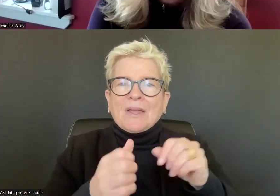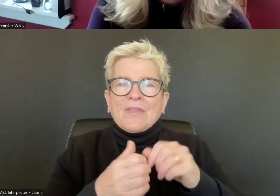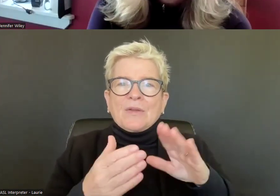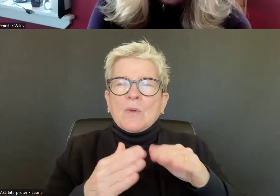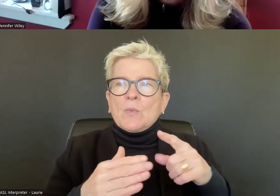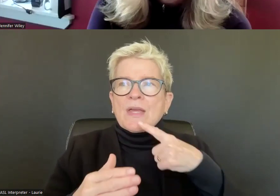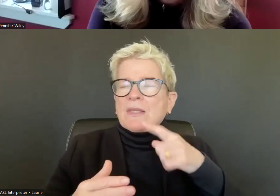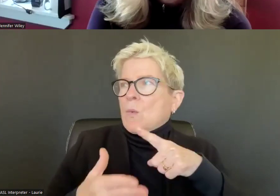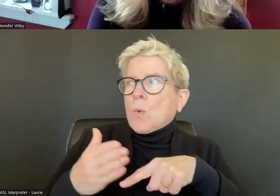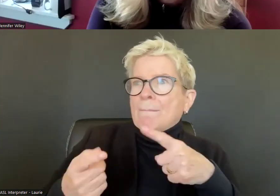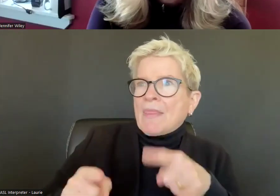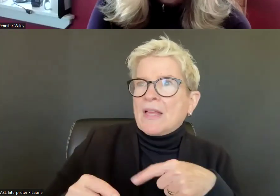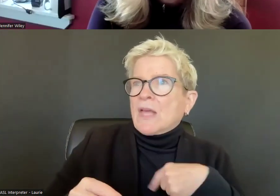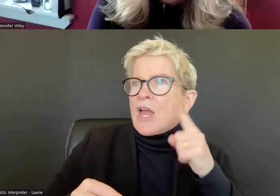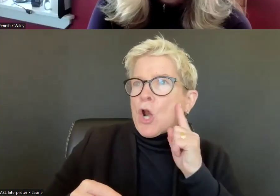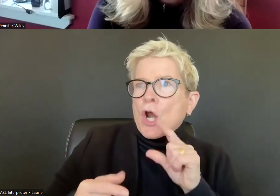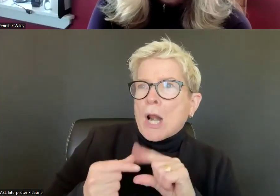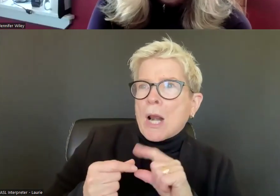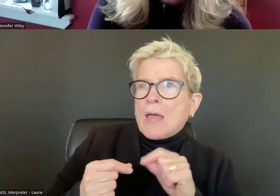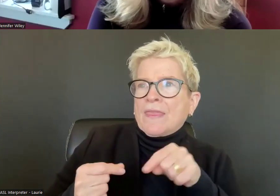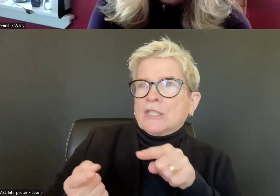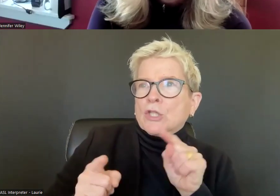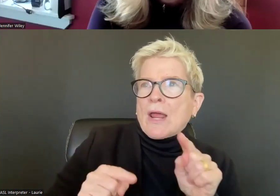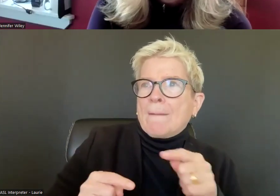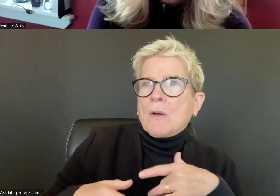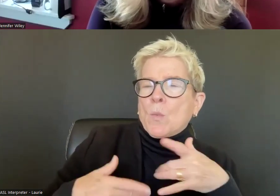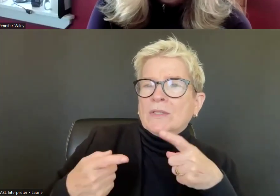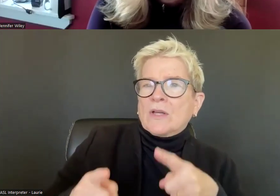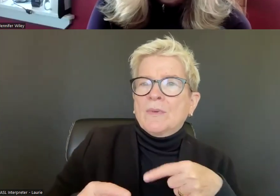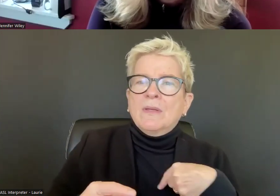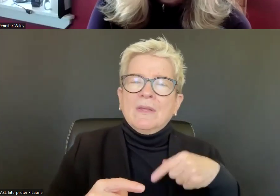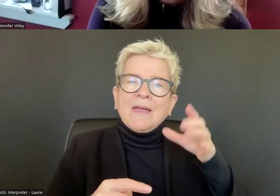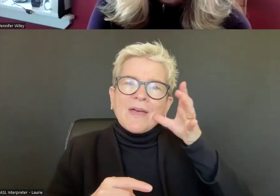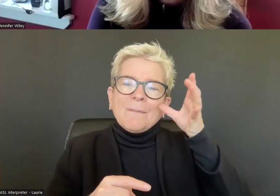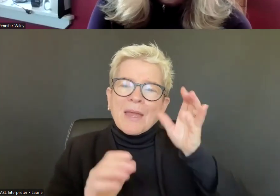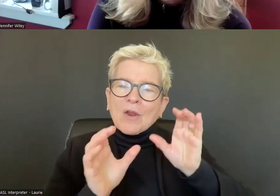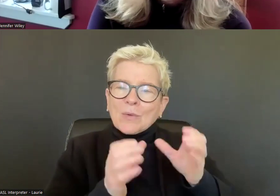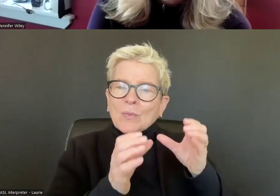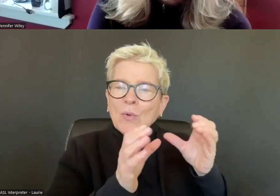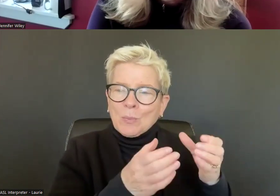this? I heard this is going to happen, what's going on? And so the parent groups can easily